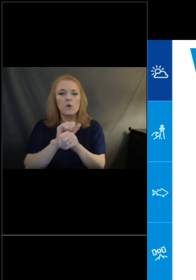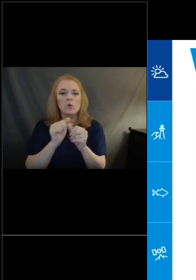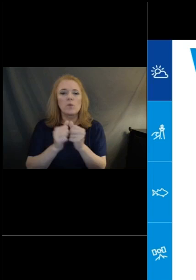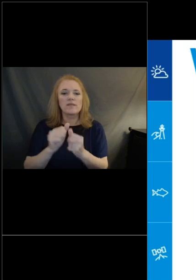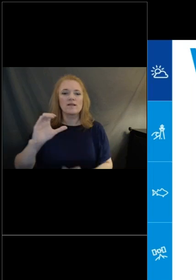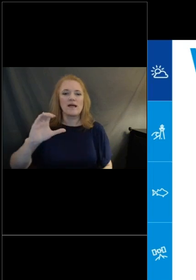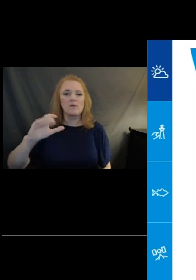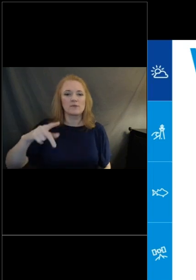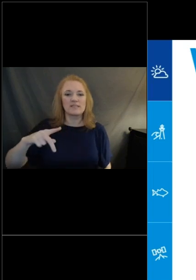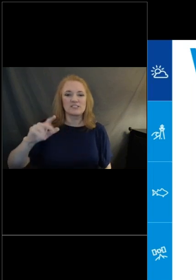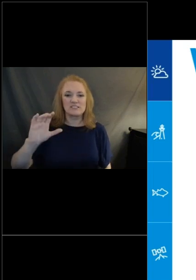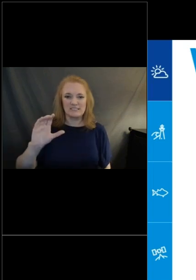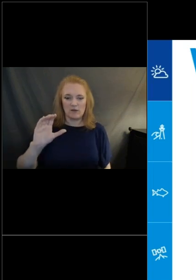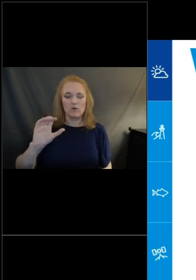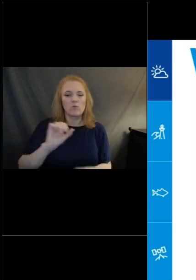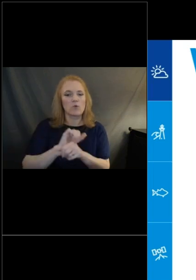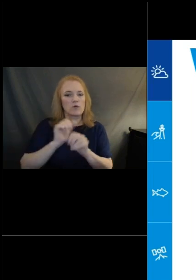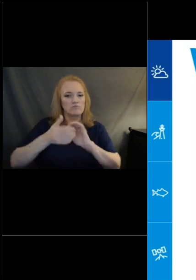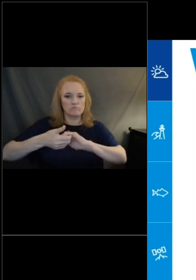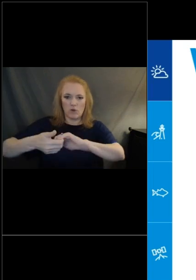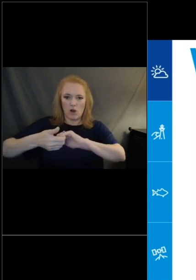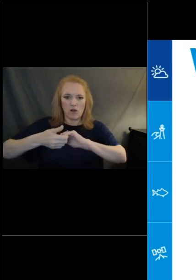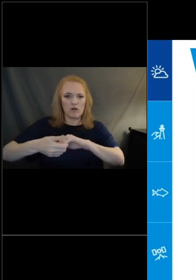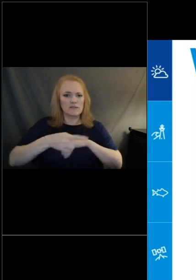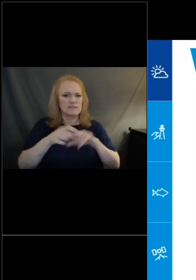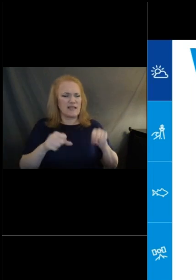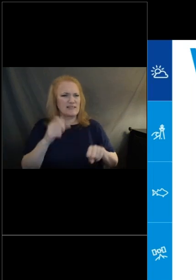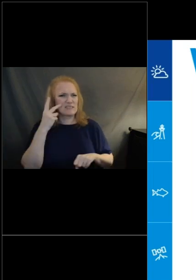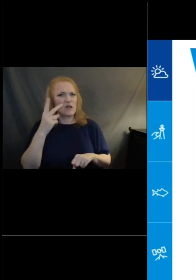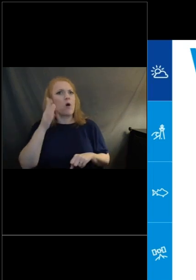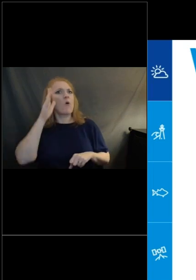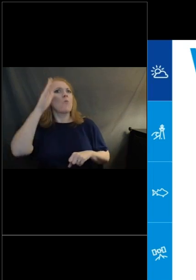they're obviously seeing some of these events well in advance. We try to take,